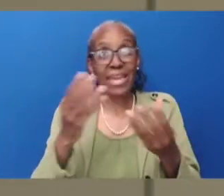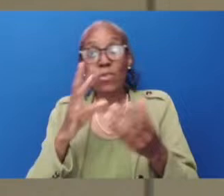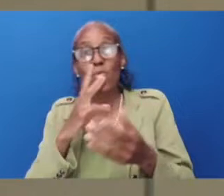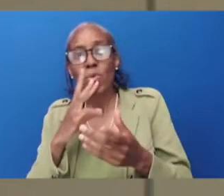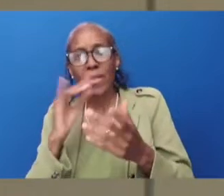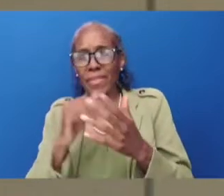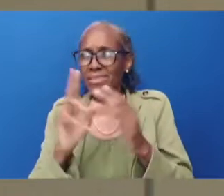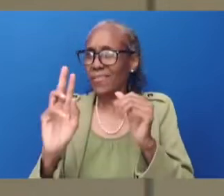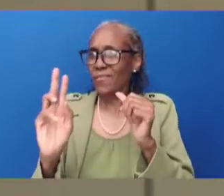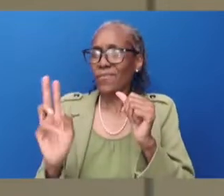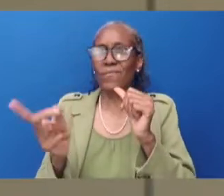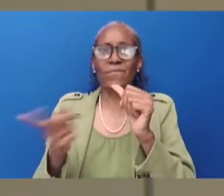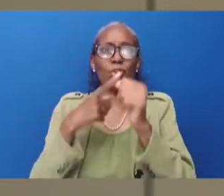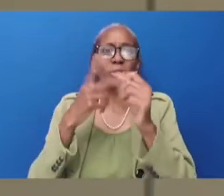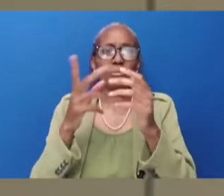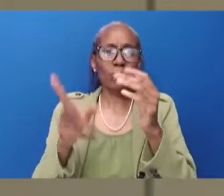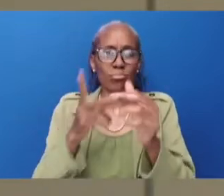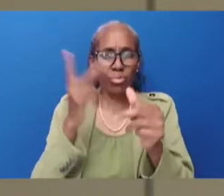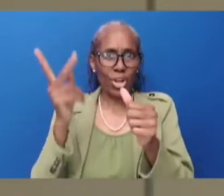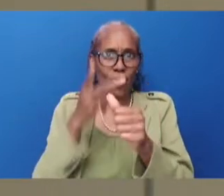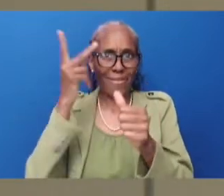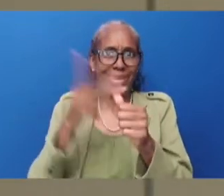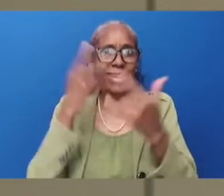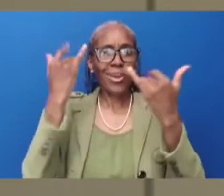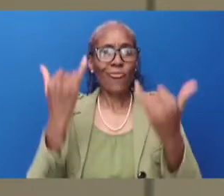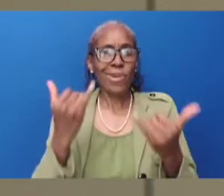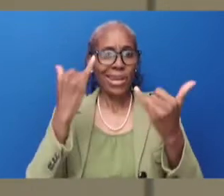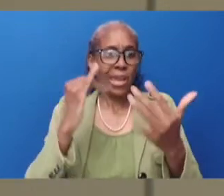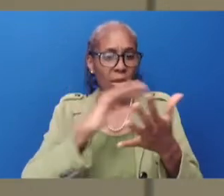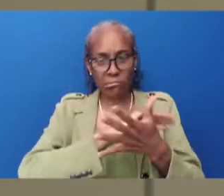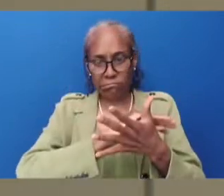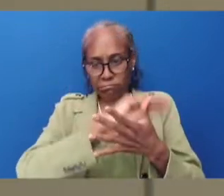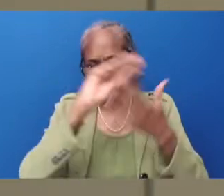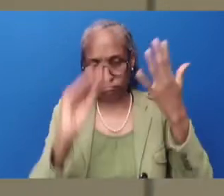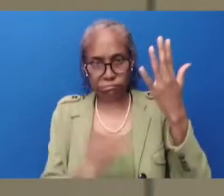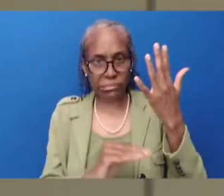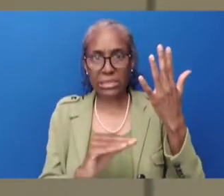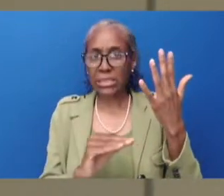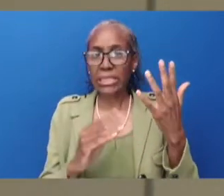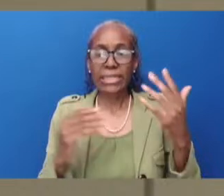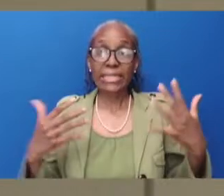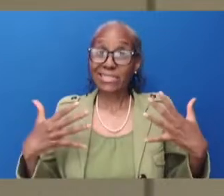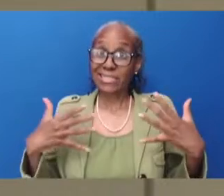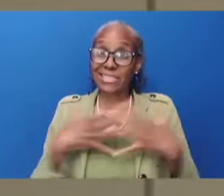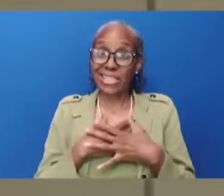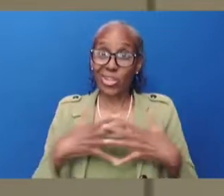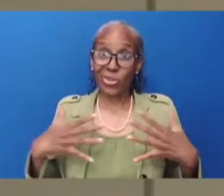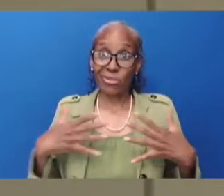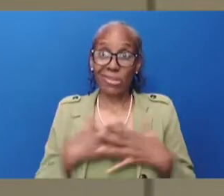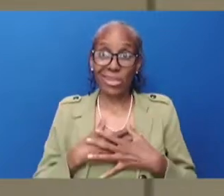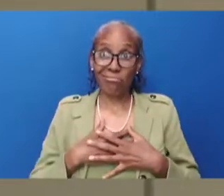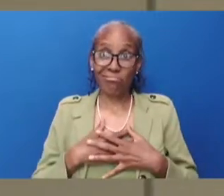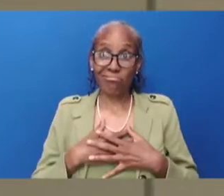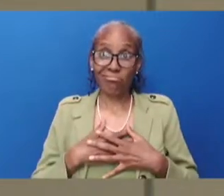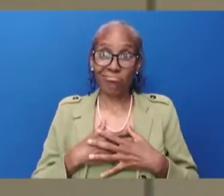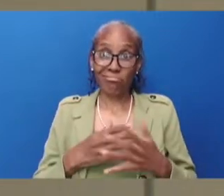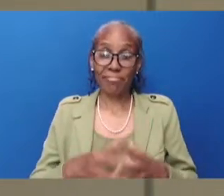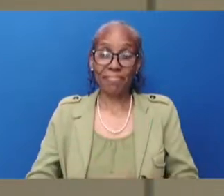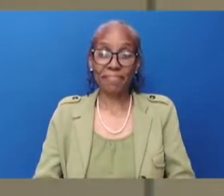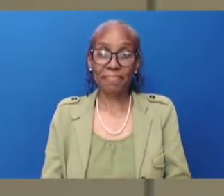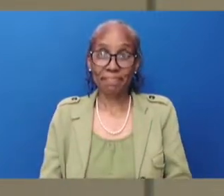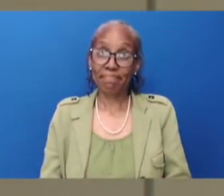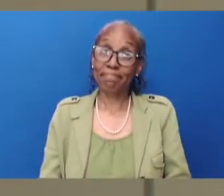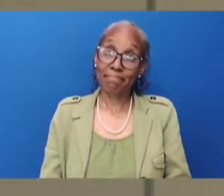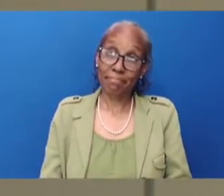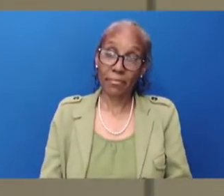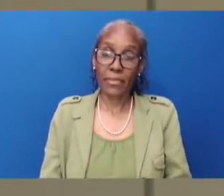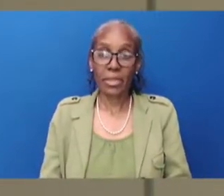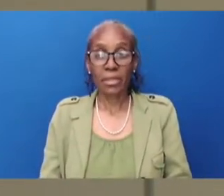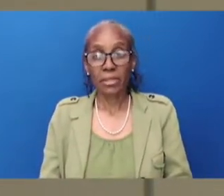PUBLIC SAFETY ON LAND AND WATER